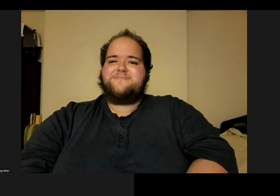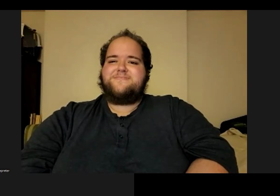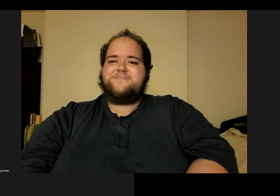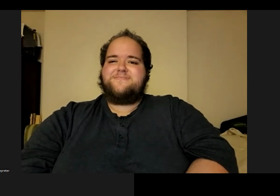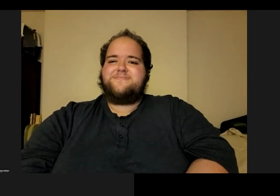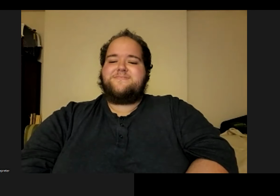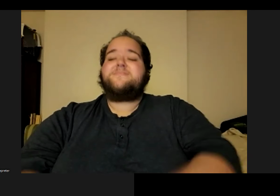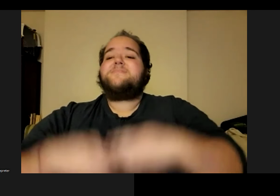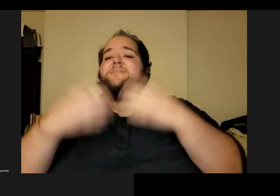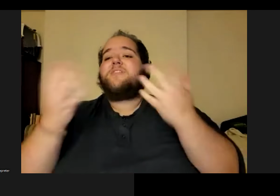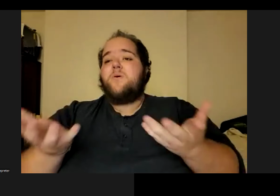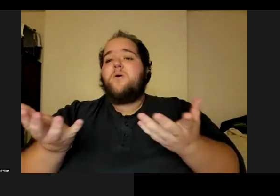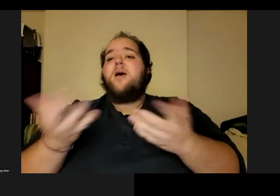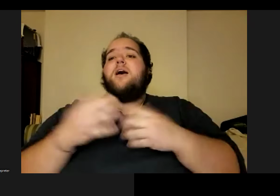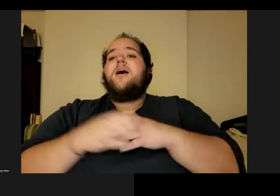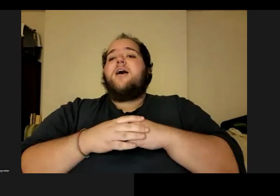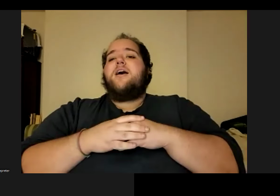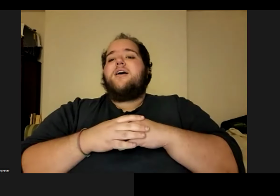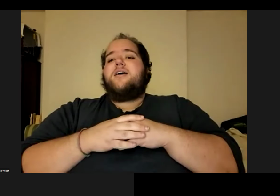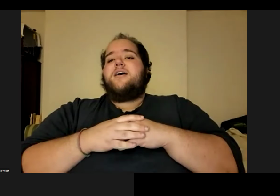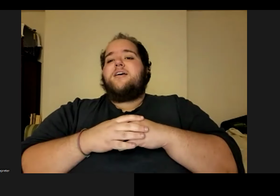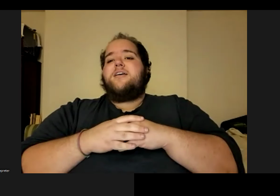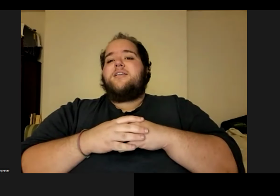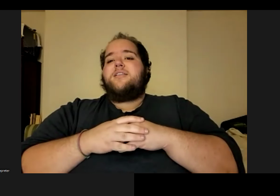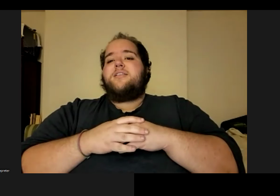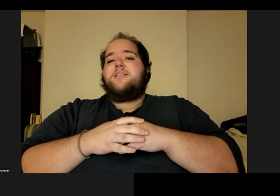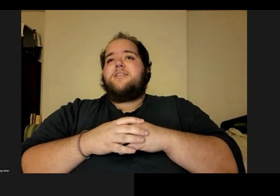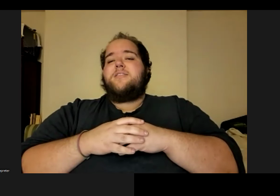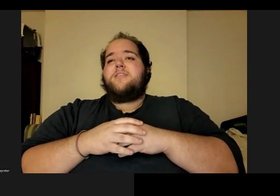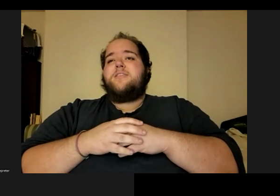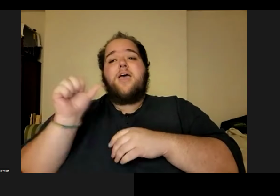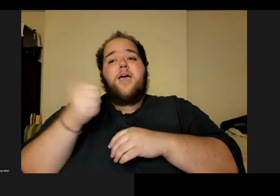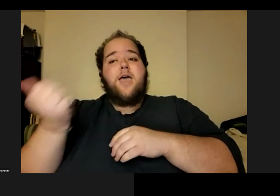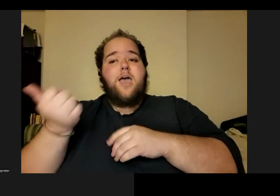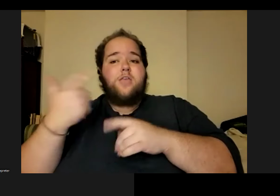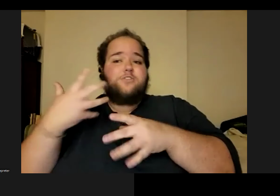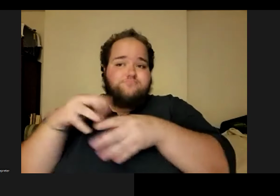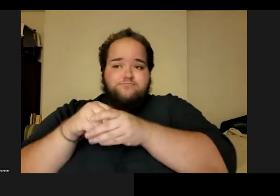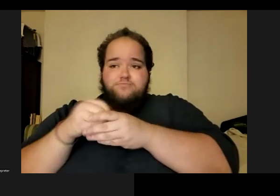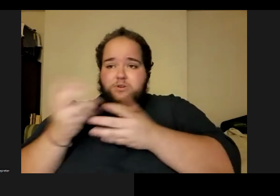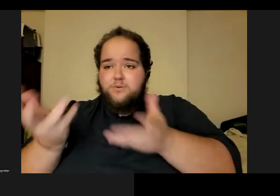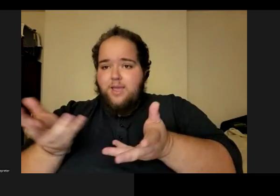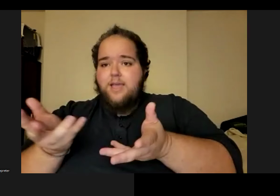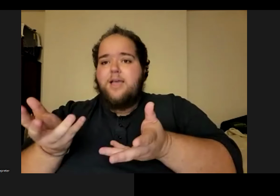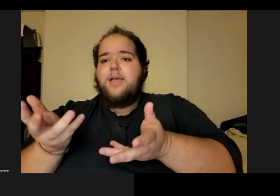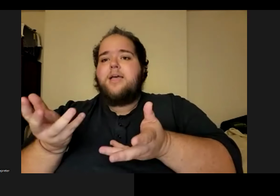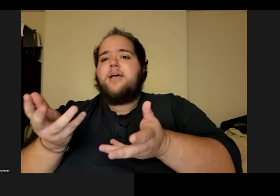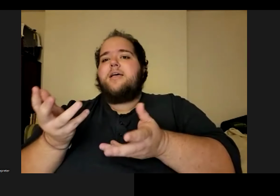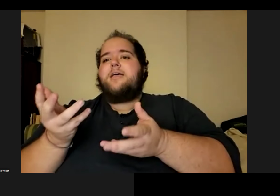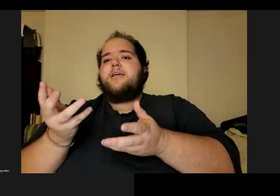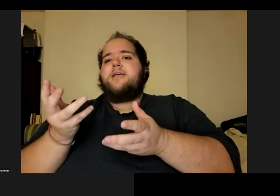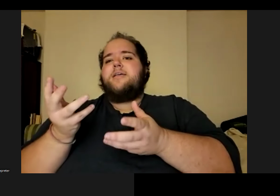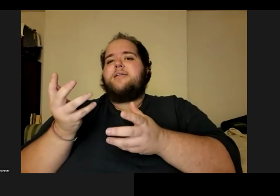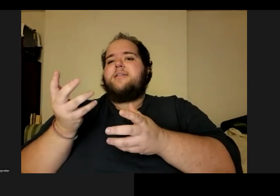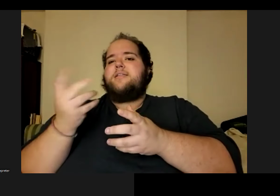So something else you can include as well is awards, honors,